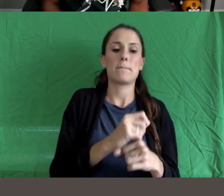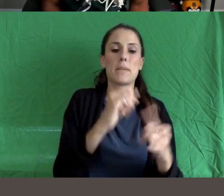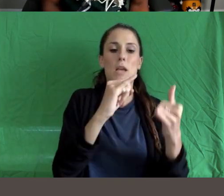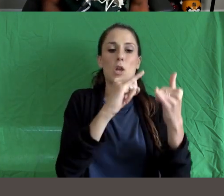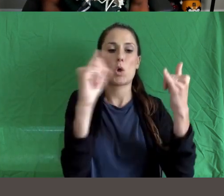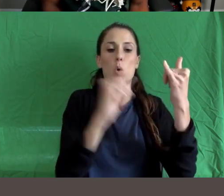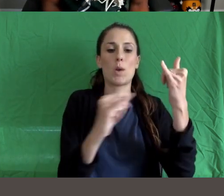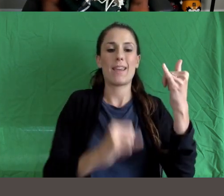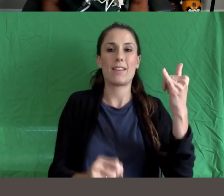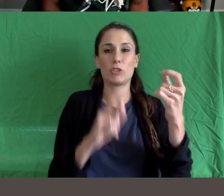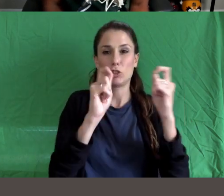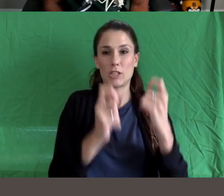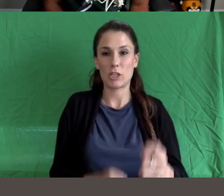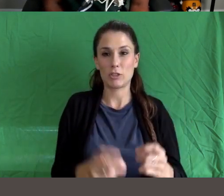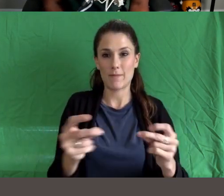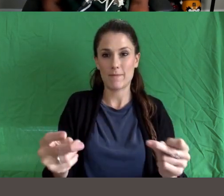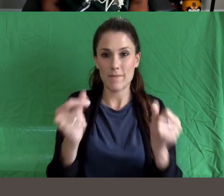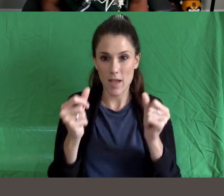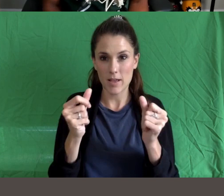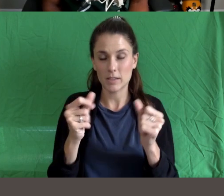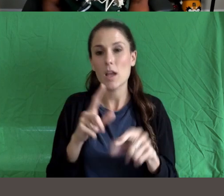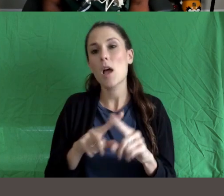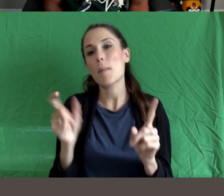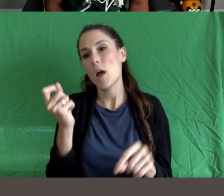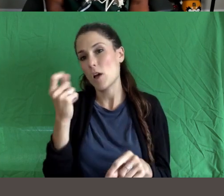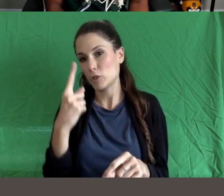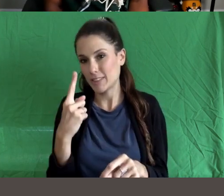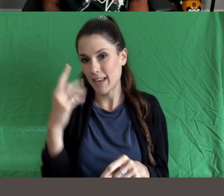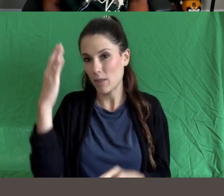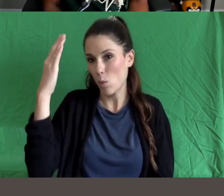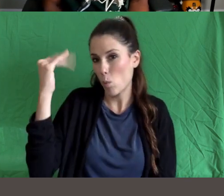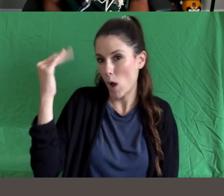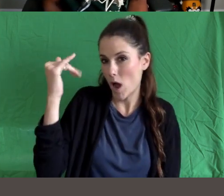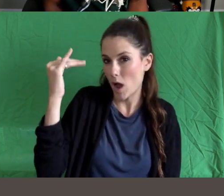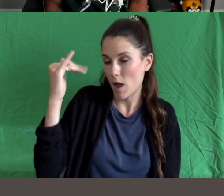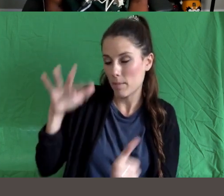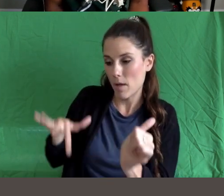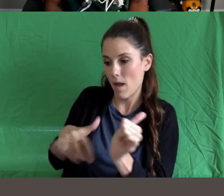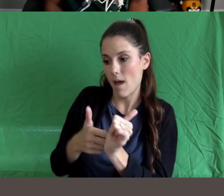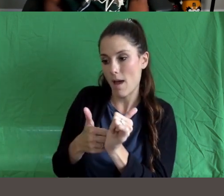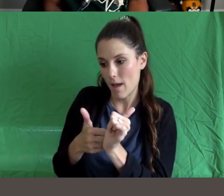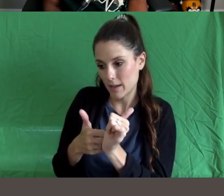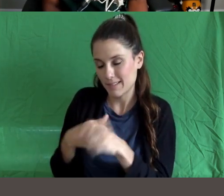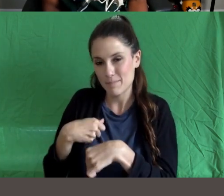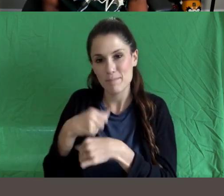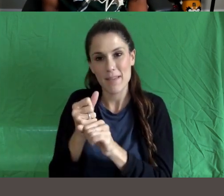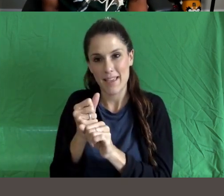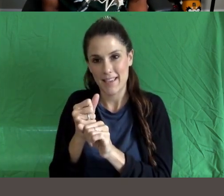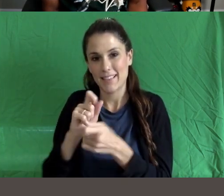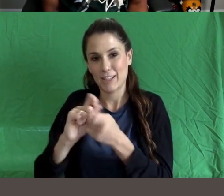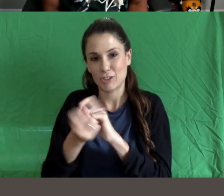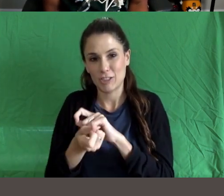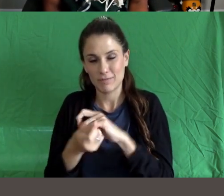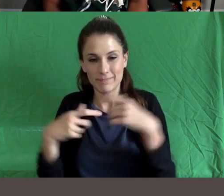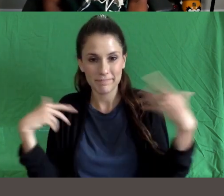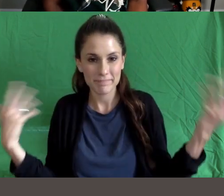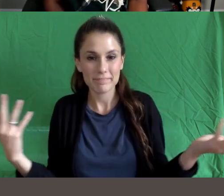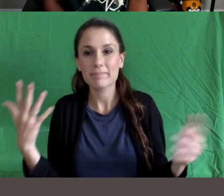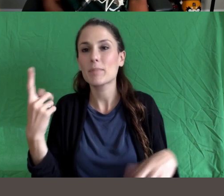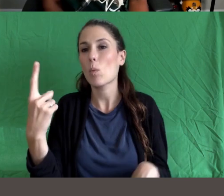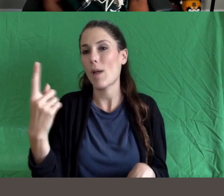changes quickly, but understand the why behind making those coding changes? One of my favorite